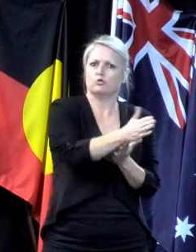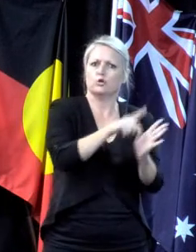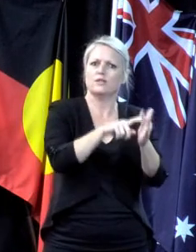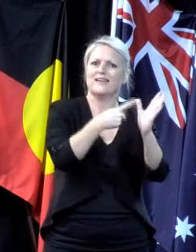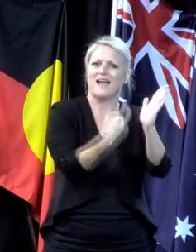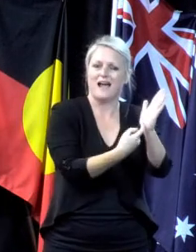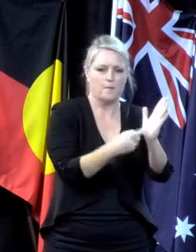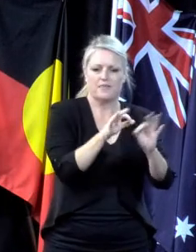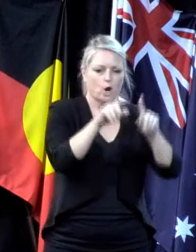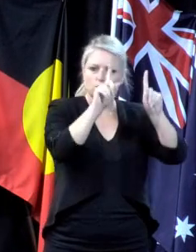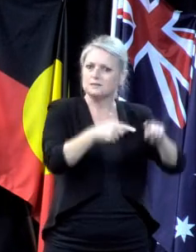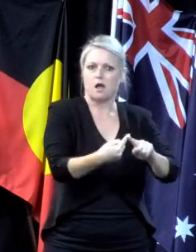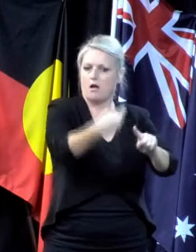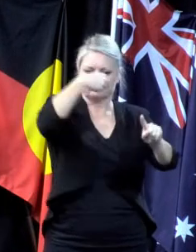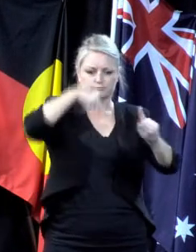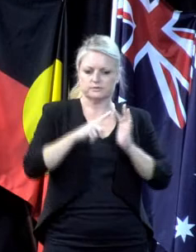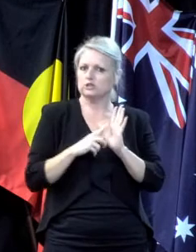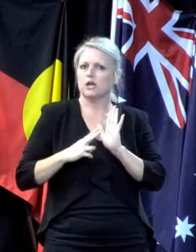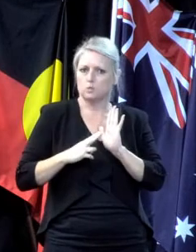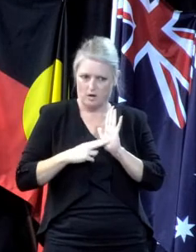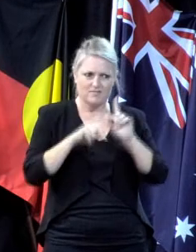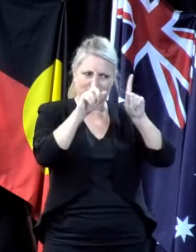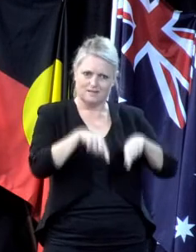A school’s required to submit an application for additional funding,